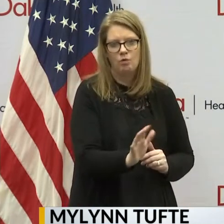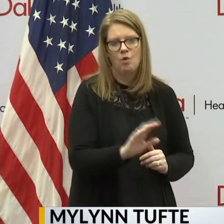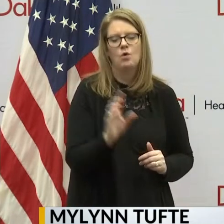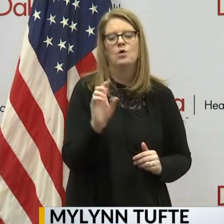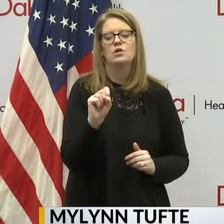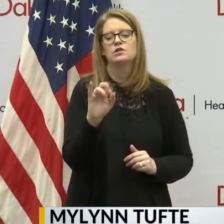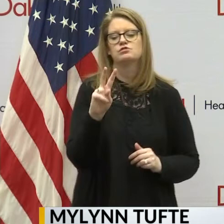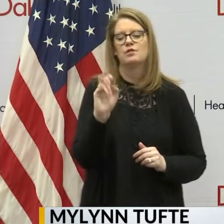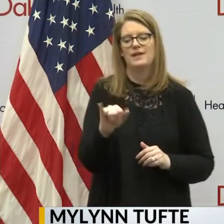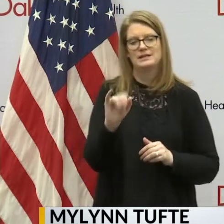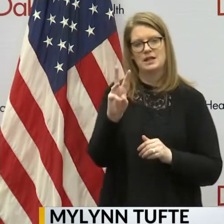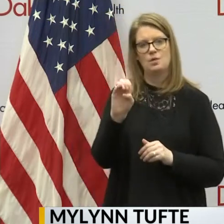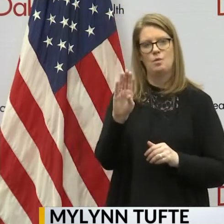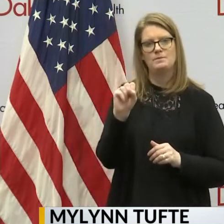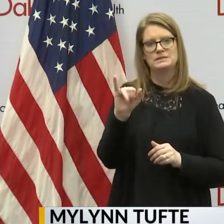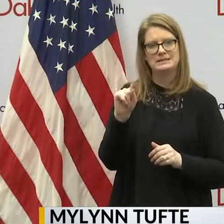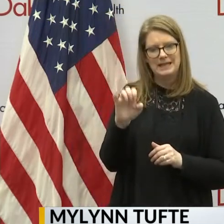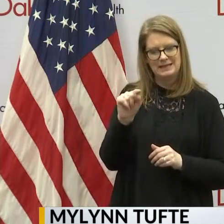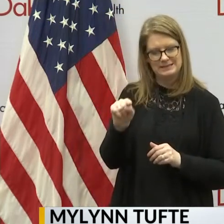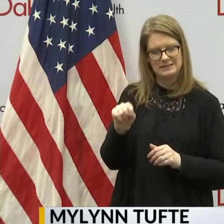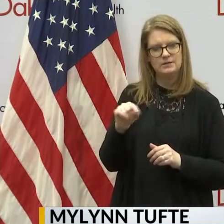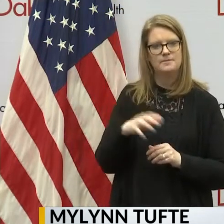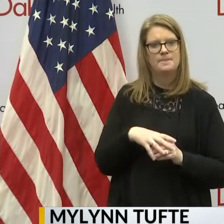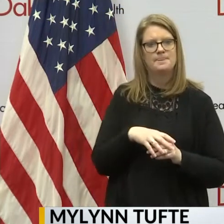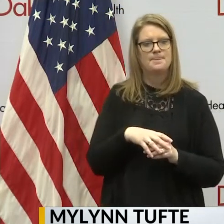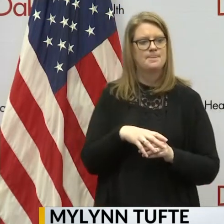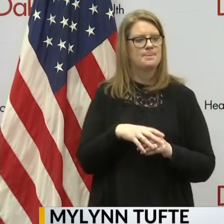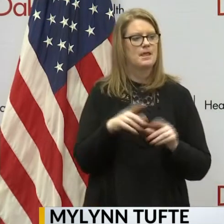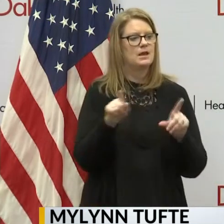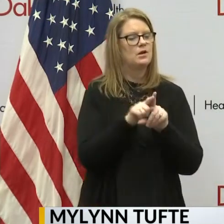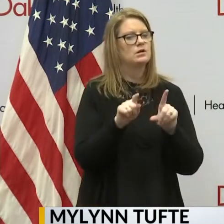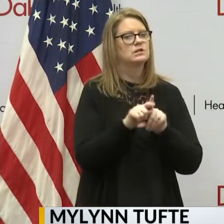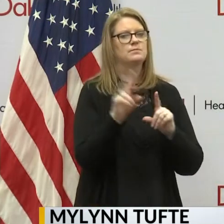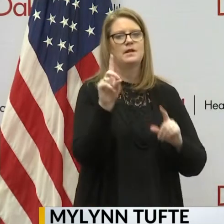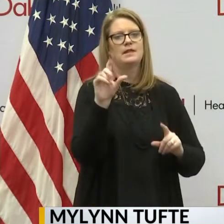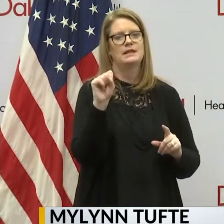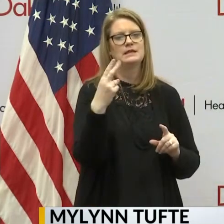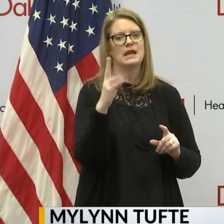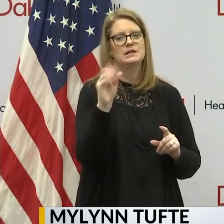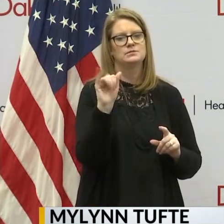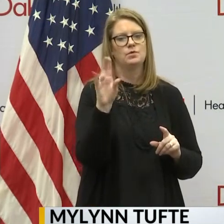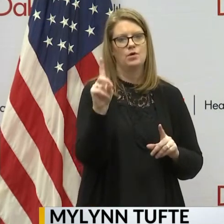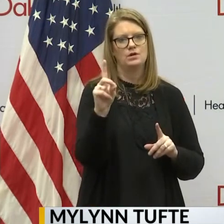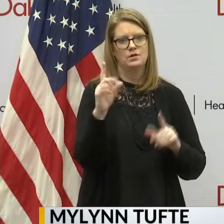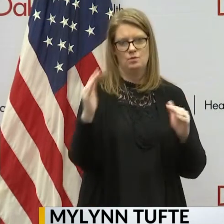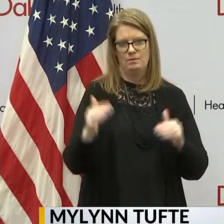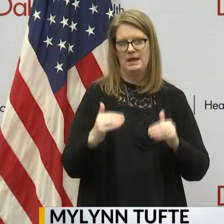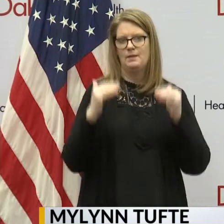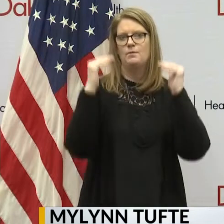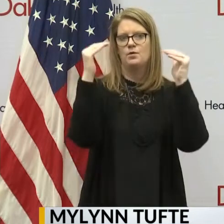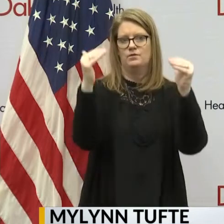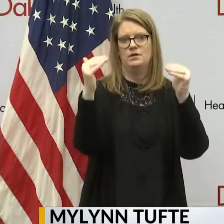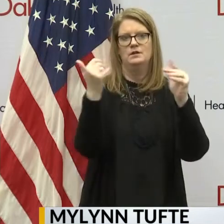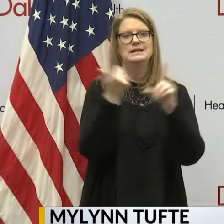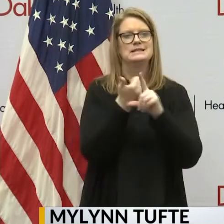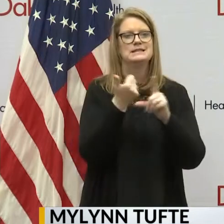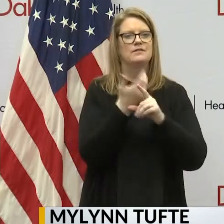EVERYONE WHO FILLS OUT THE SURVEY IS GOING TO GET A CALL, THANKS AGAIN. THE SURVEY CAN BE FOUND ON OUR